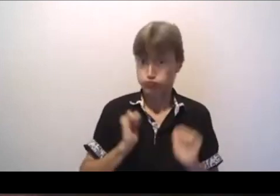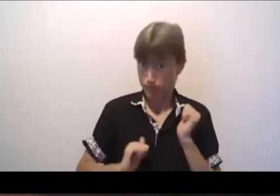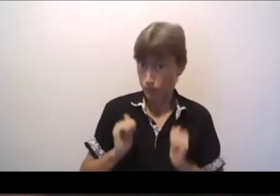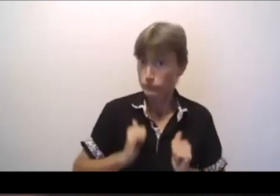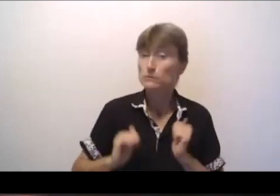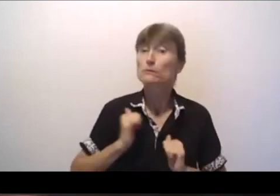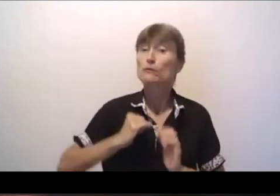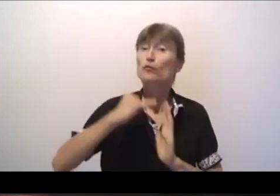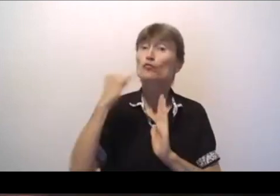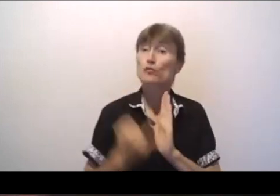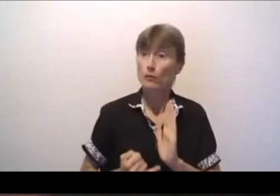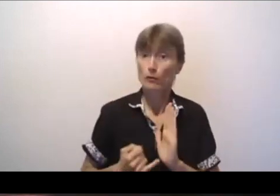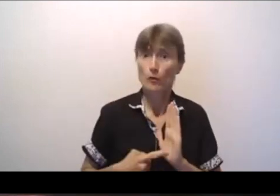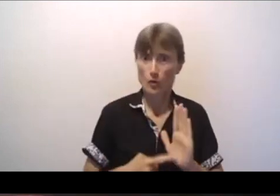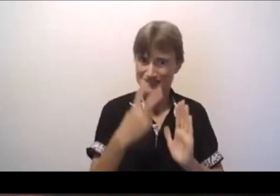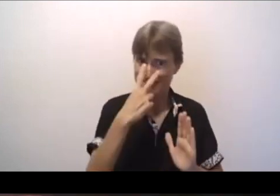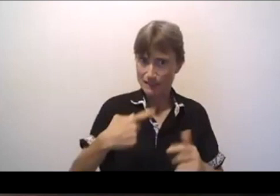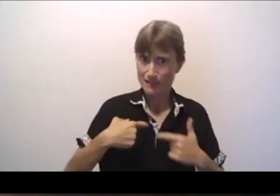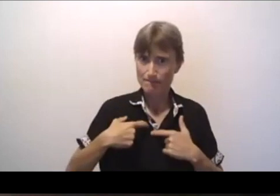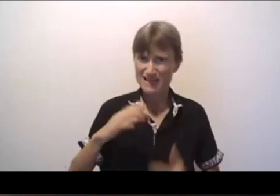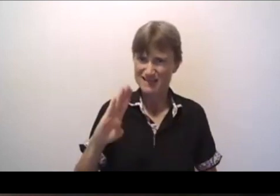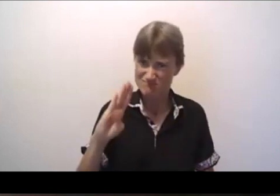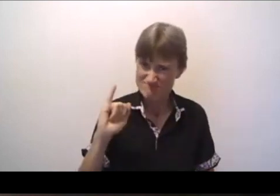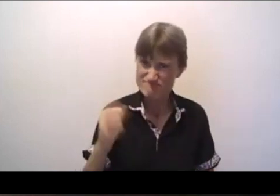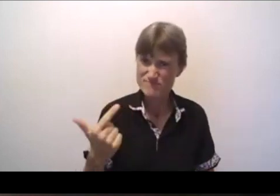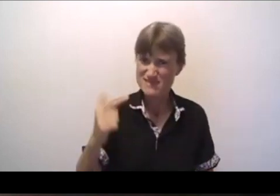again look at how big i am oh my gosh